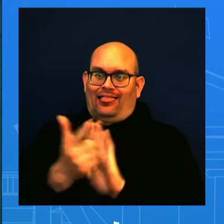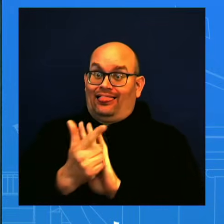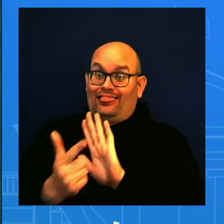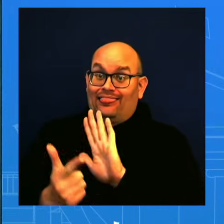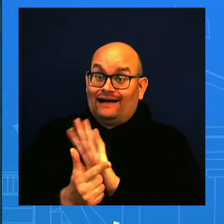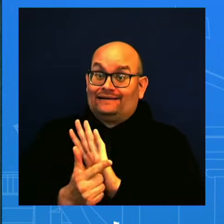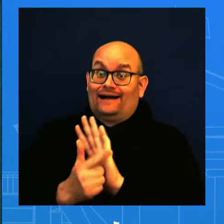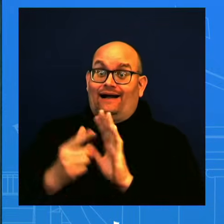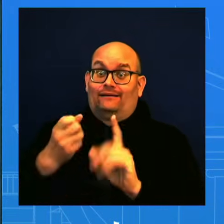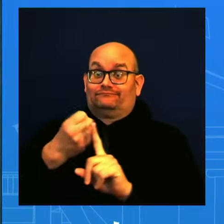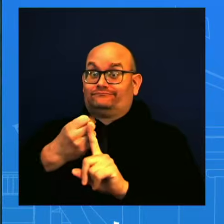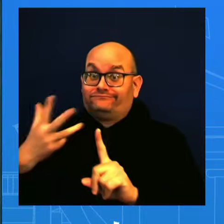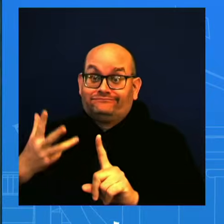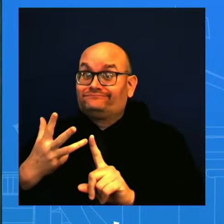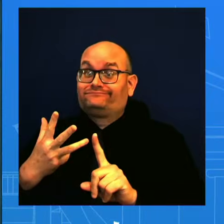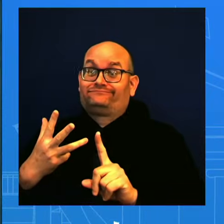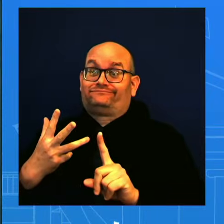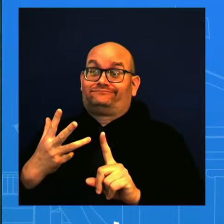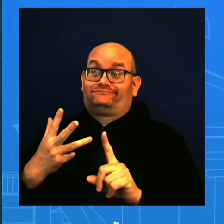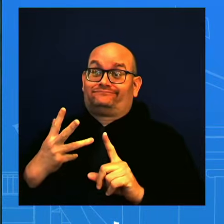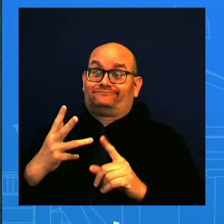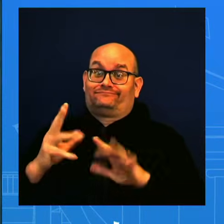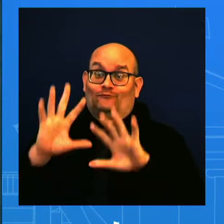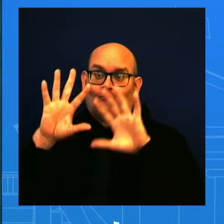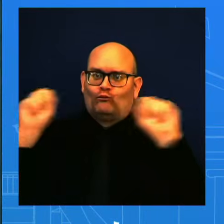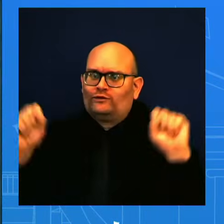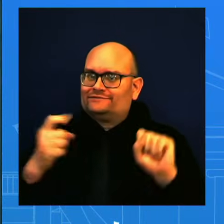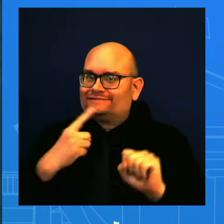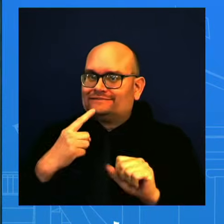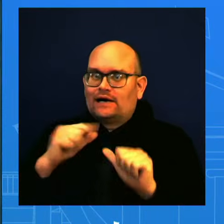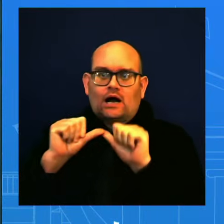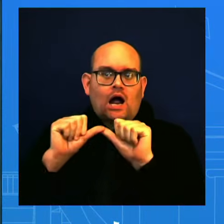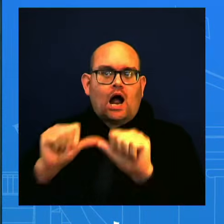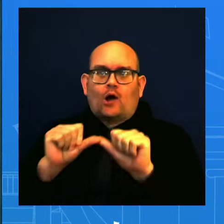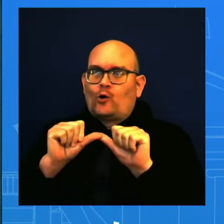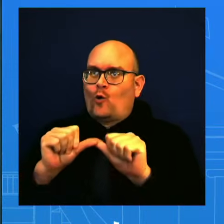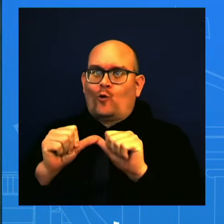that requires to make sure that we partner with ou- -- our communities as well.